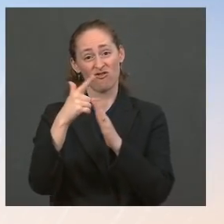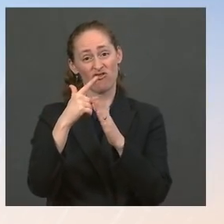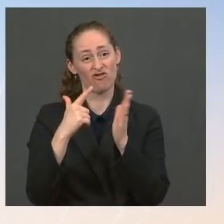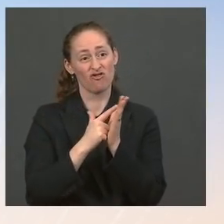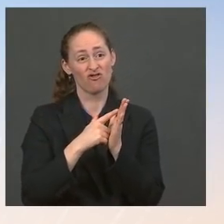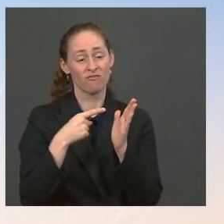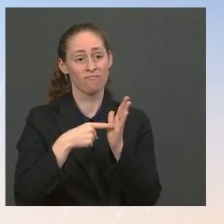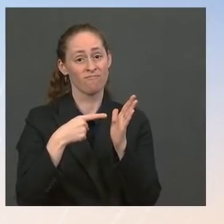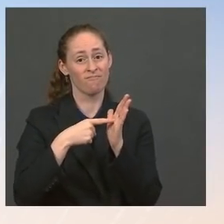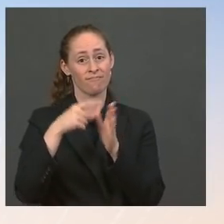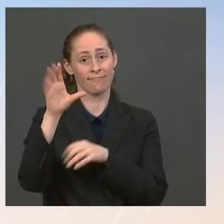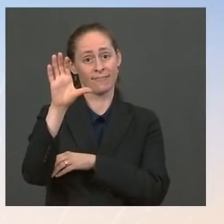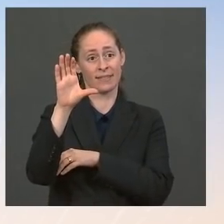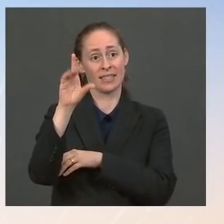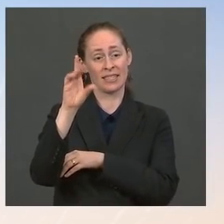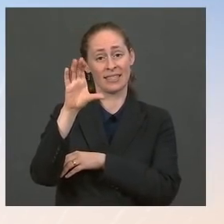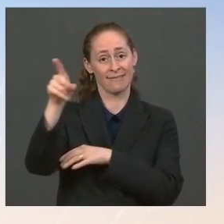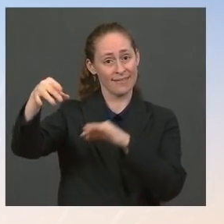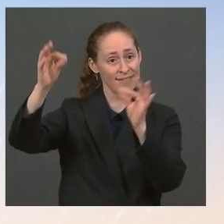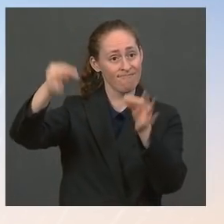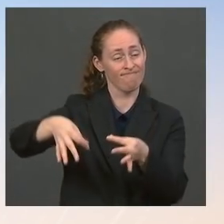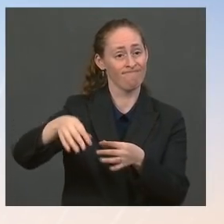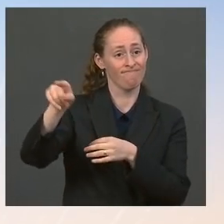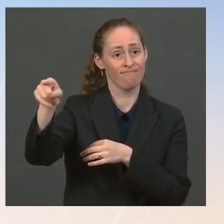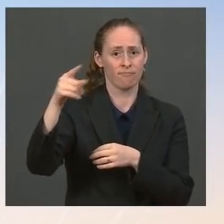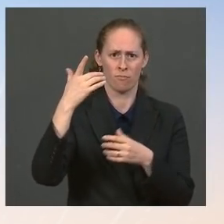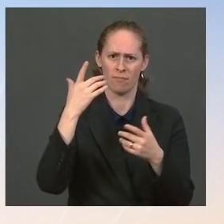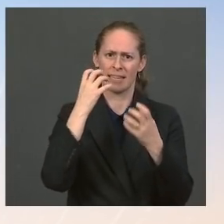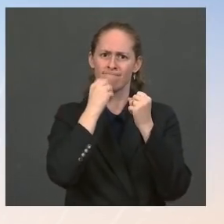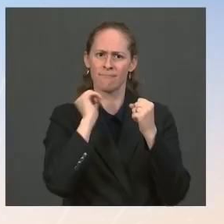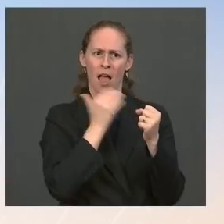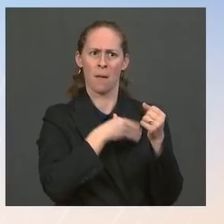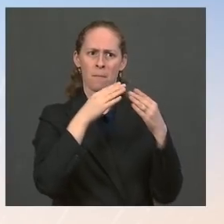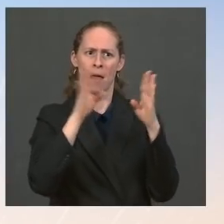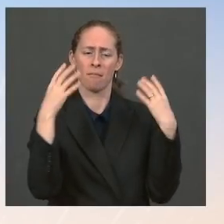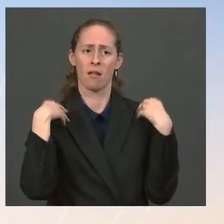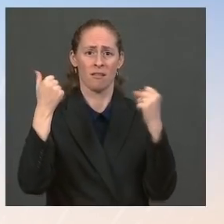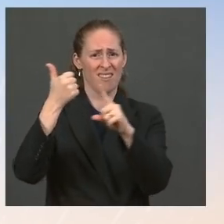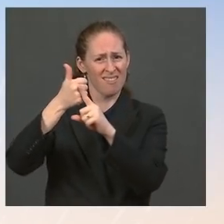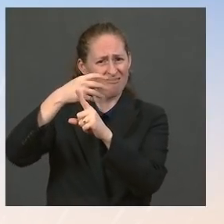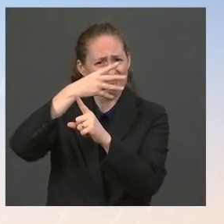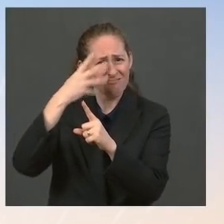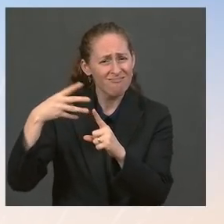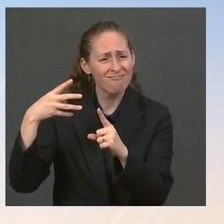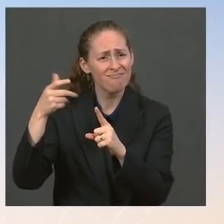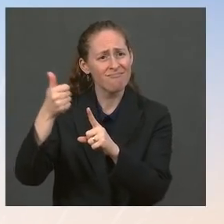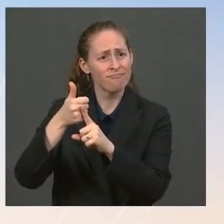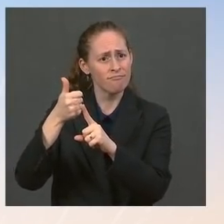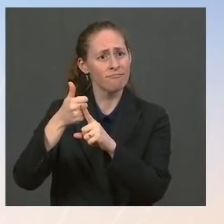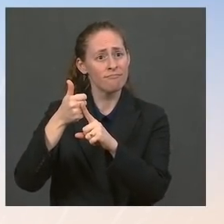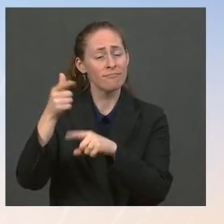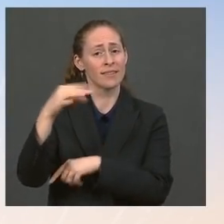that the public health of the migrants themselves, our personnel, local communities,